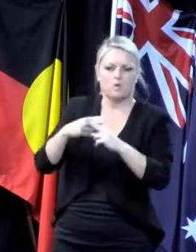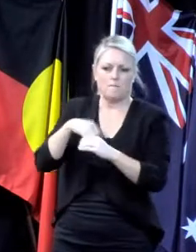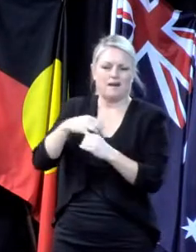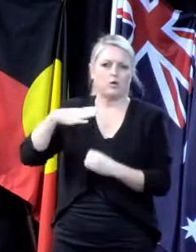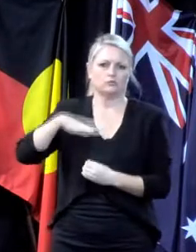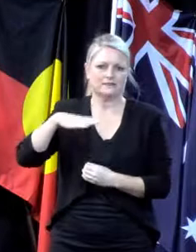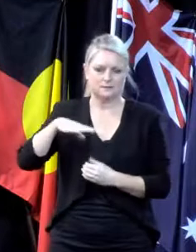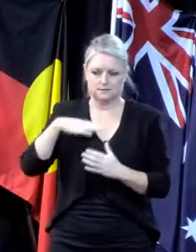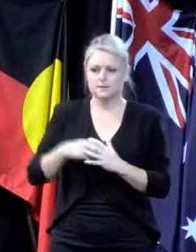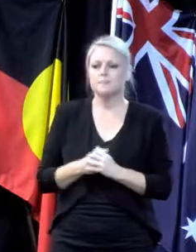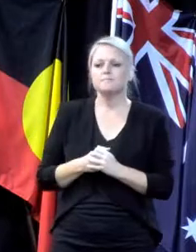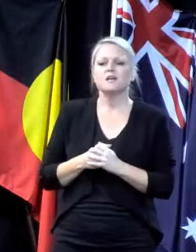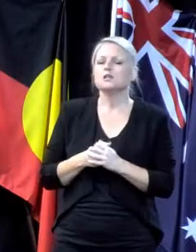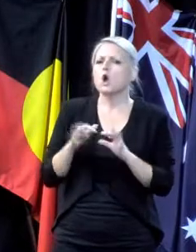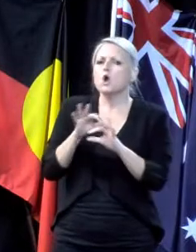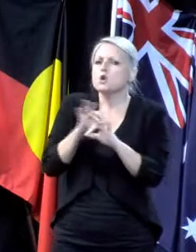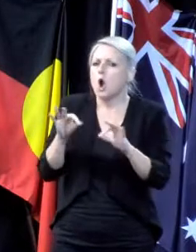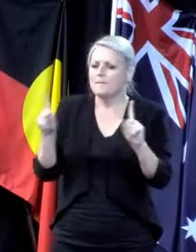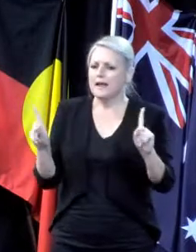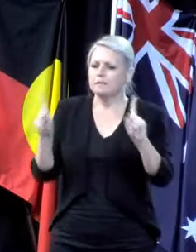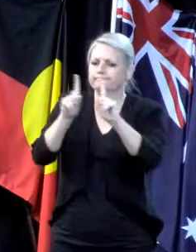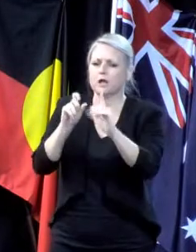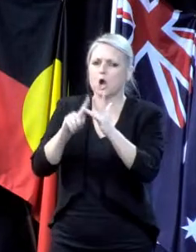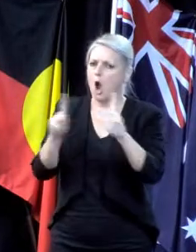So, they wouldn't have a co-teaching classroom, but students